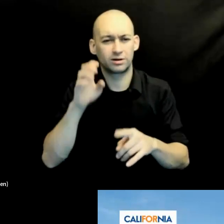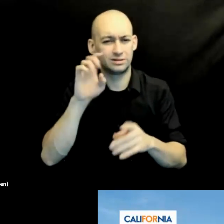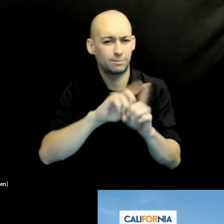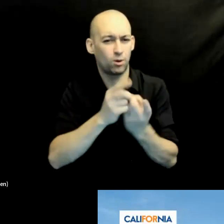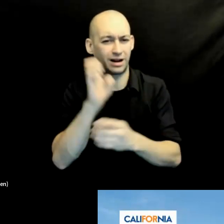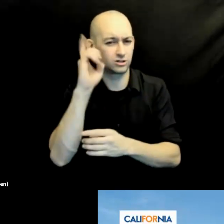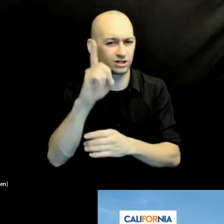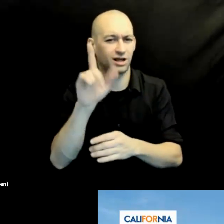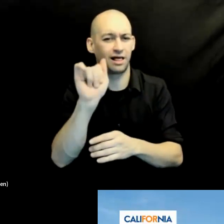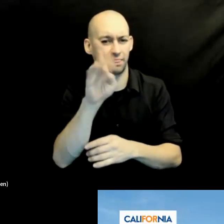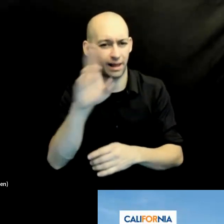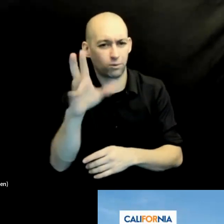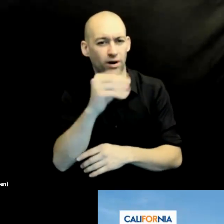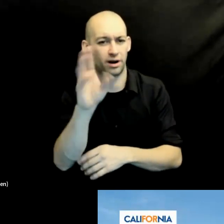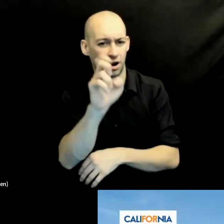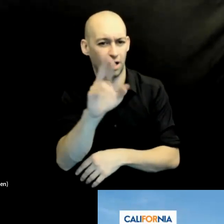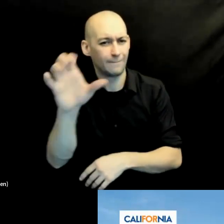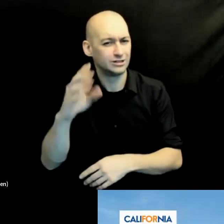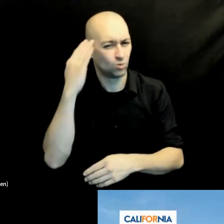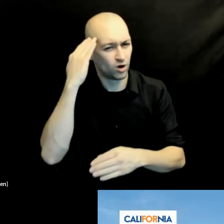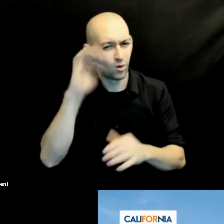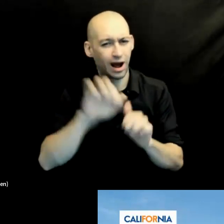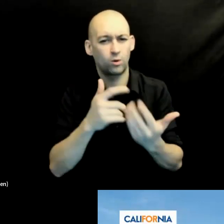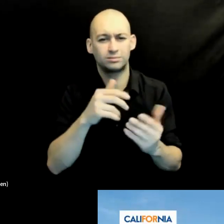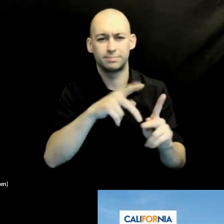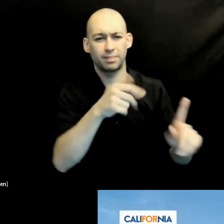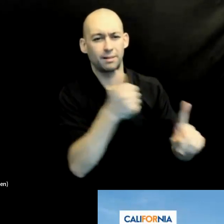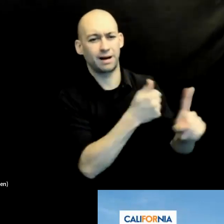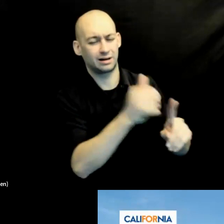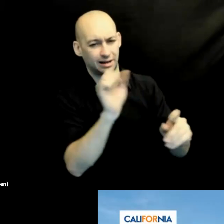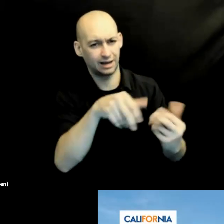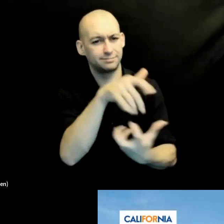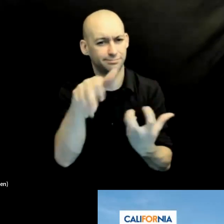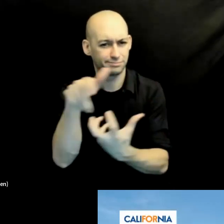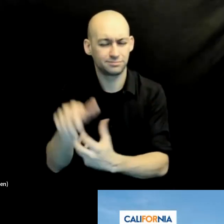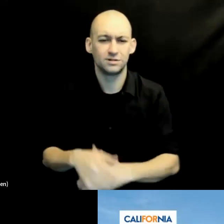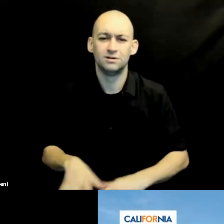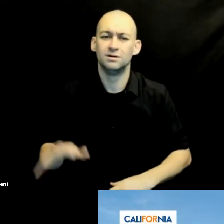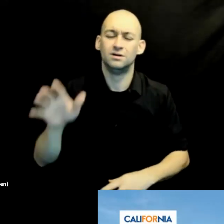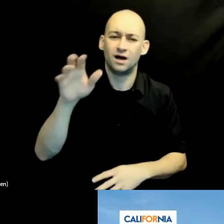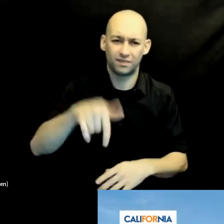stakeholders to collaborate? Well, certainly, in this Plan acknowledges that the collaboration is